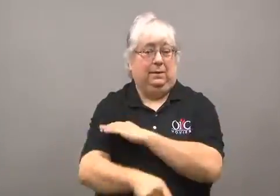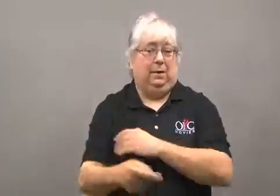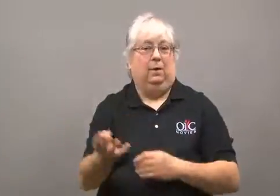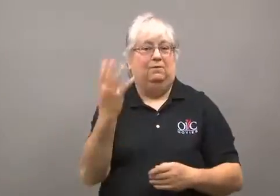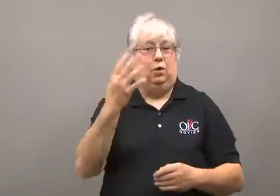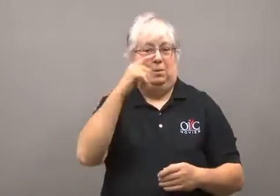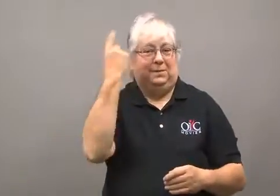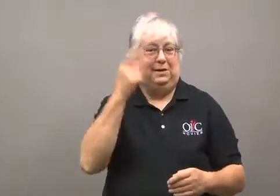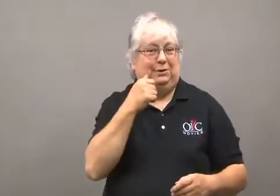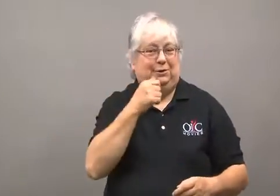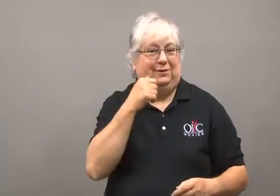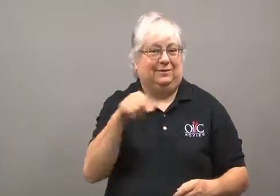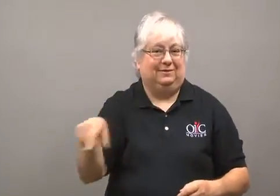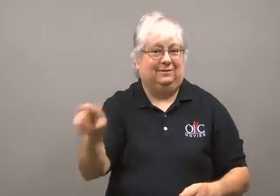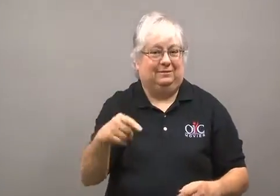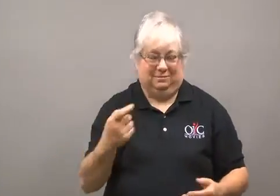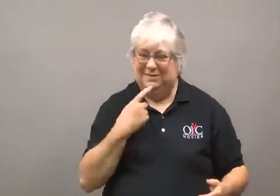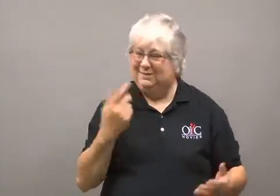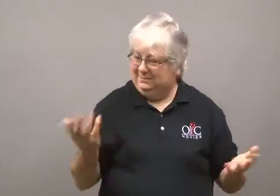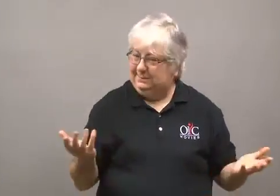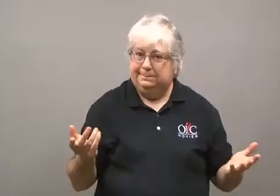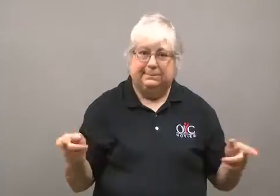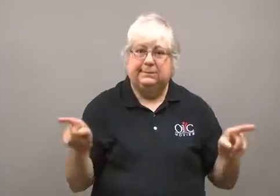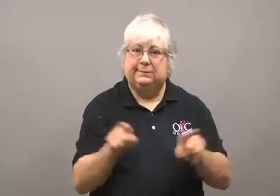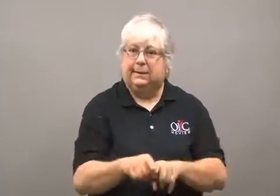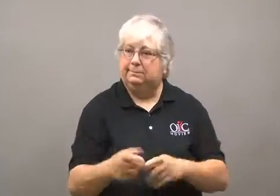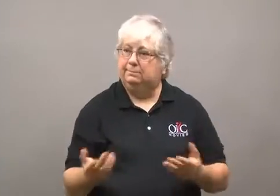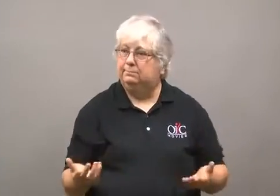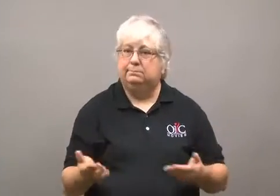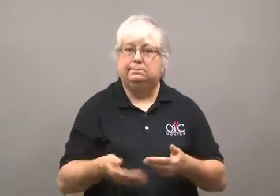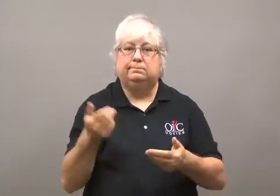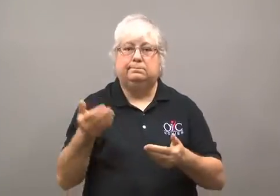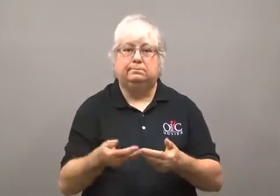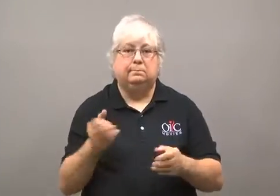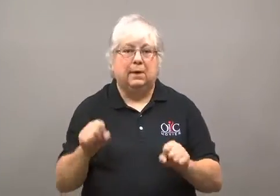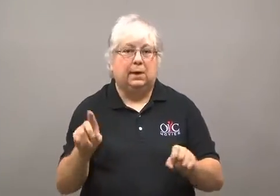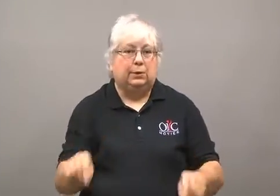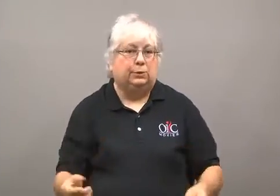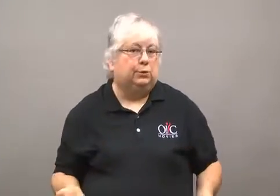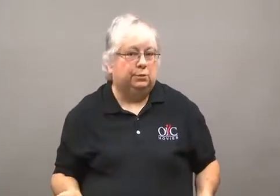Four little black girls were killed, and it was the same thing, too easy to do.